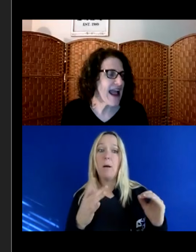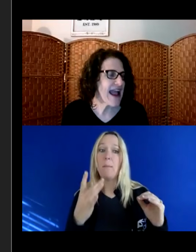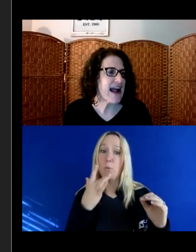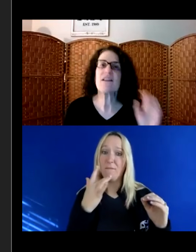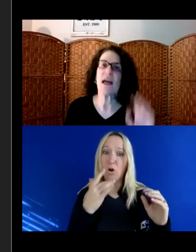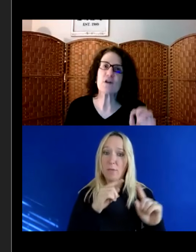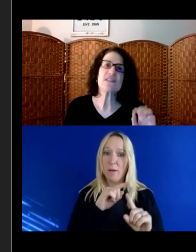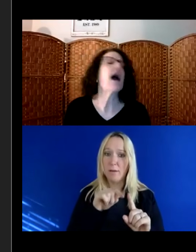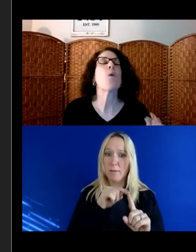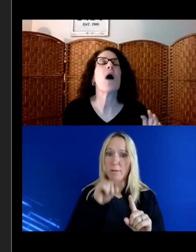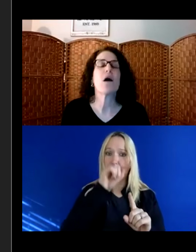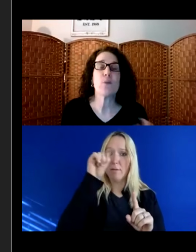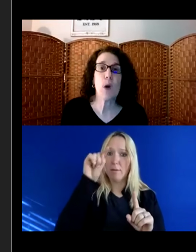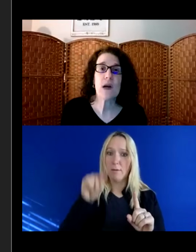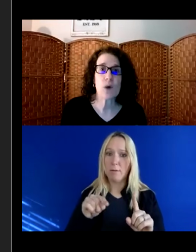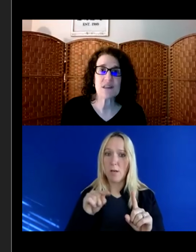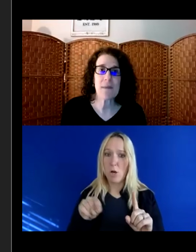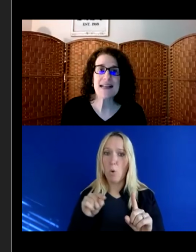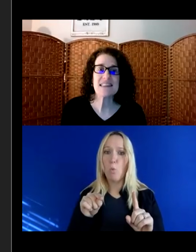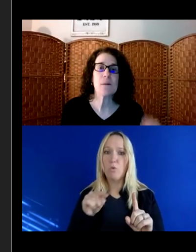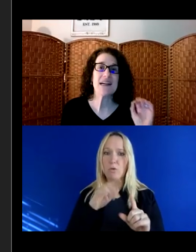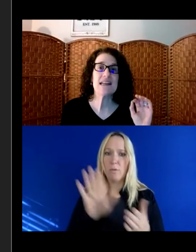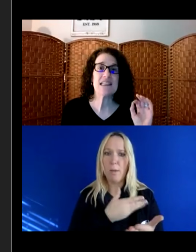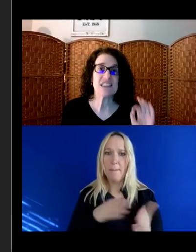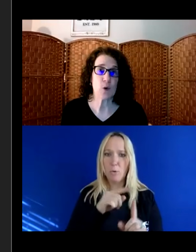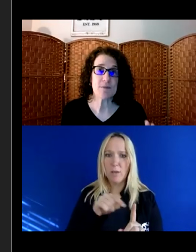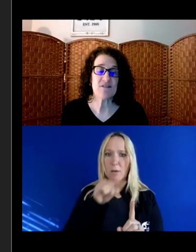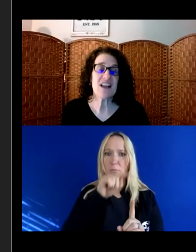And, the other point I wanted to make is to be descriptive